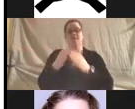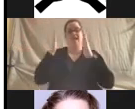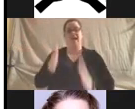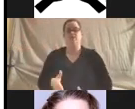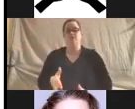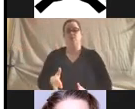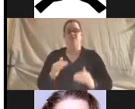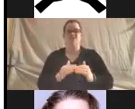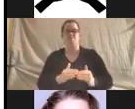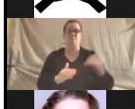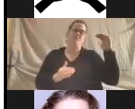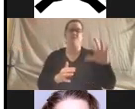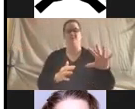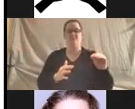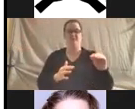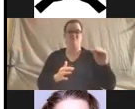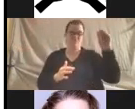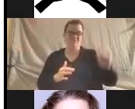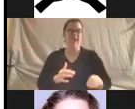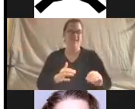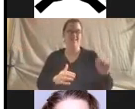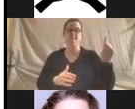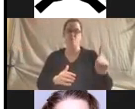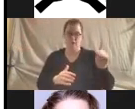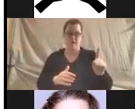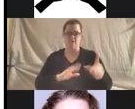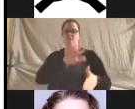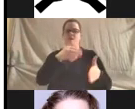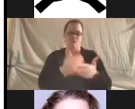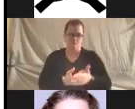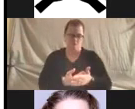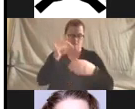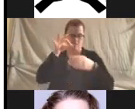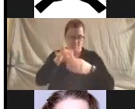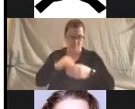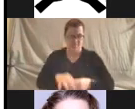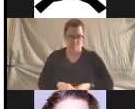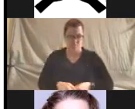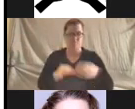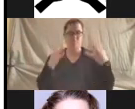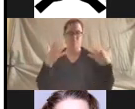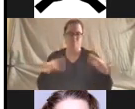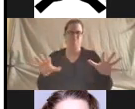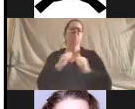So just by having all the Democrats vote for that bill, it was able to pass.